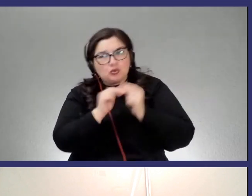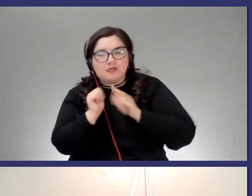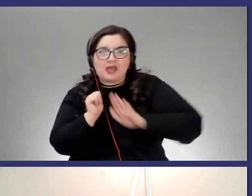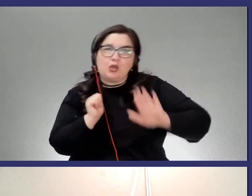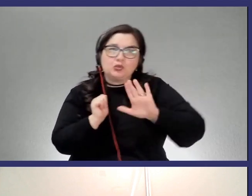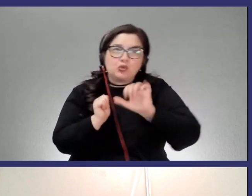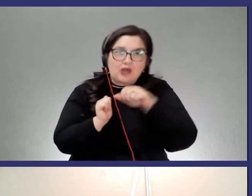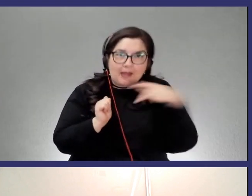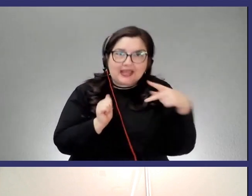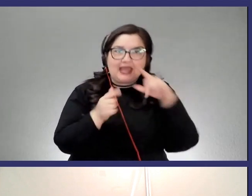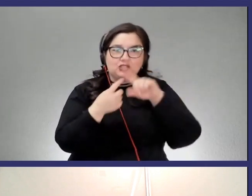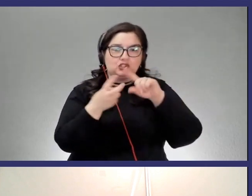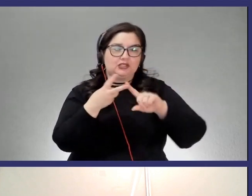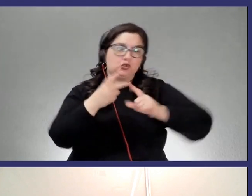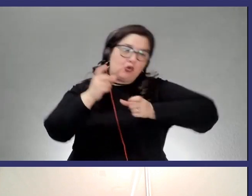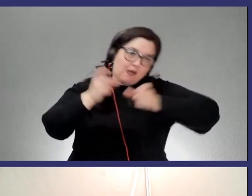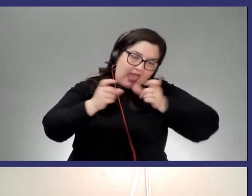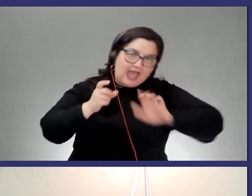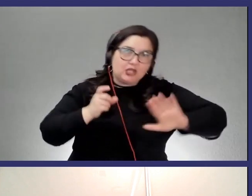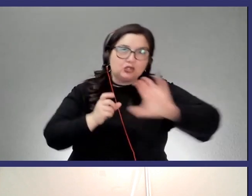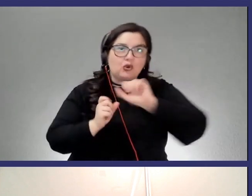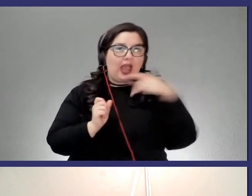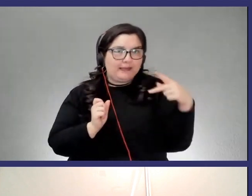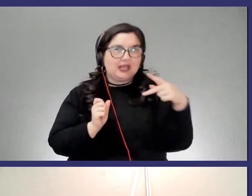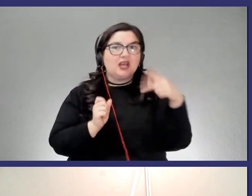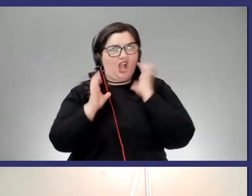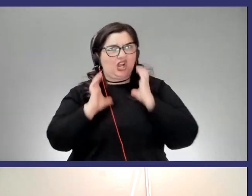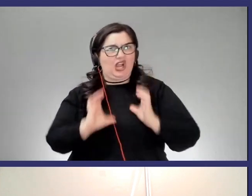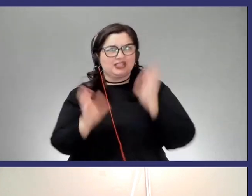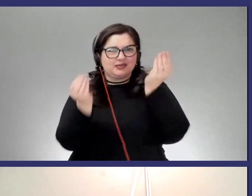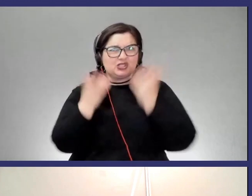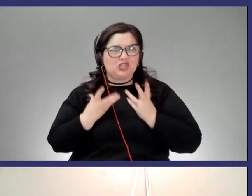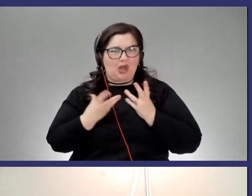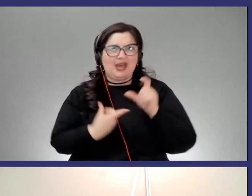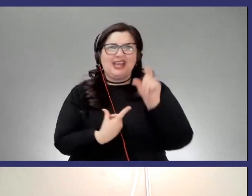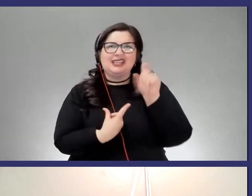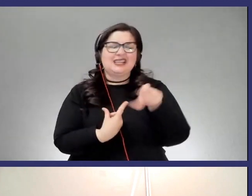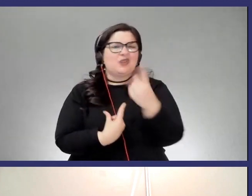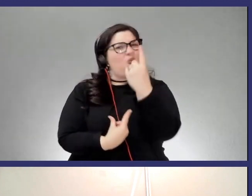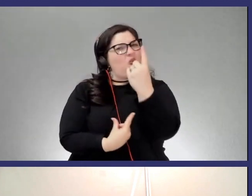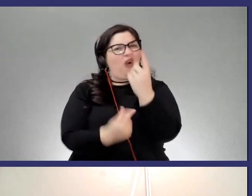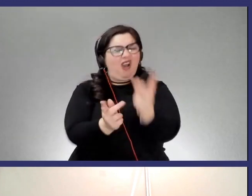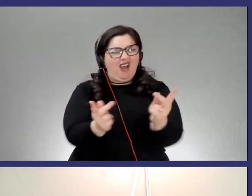to manage your applications. Customers told us that they need one centralized way